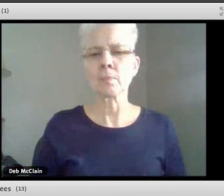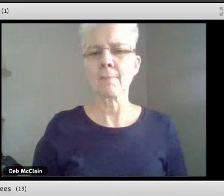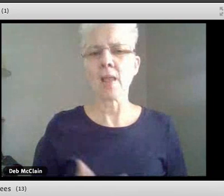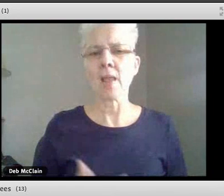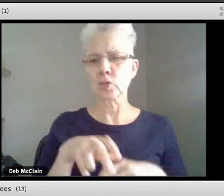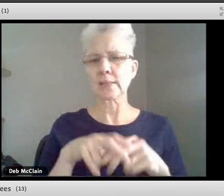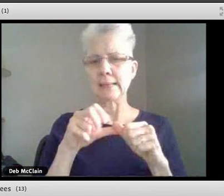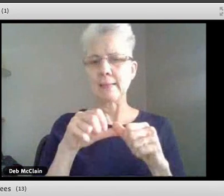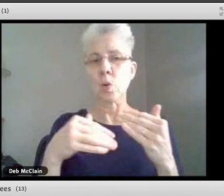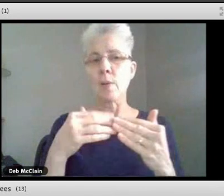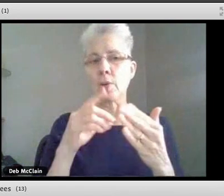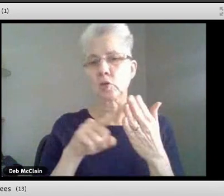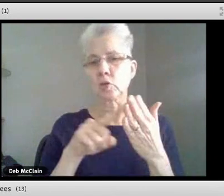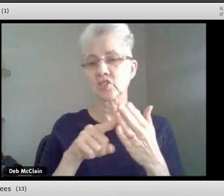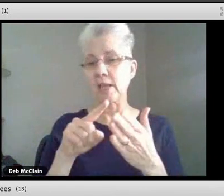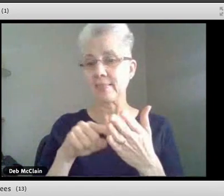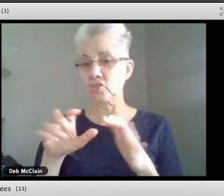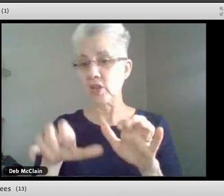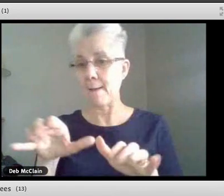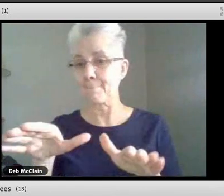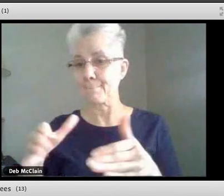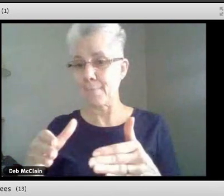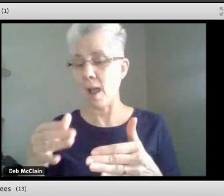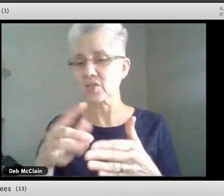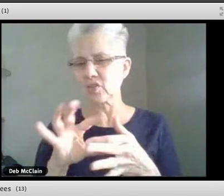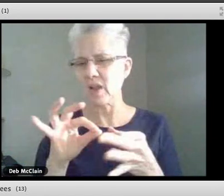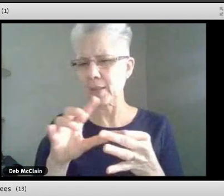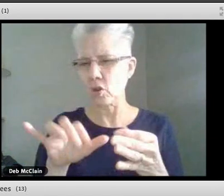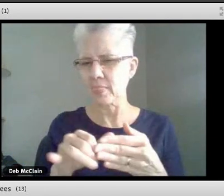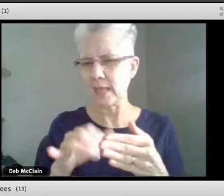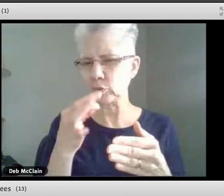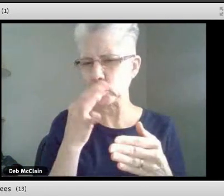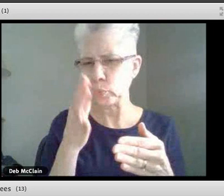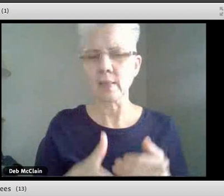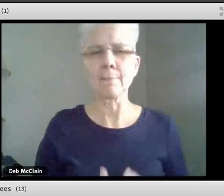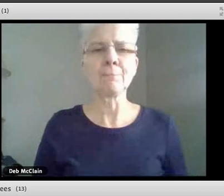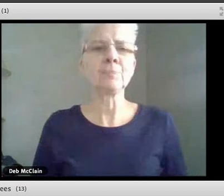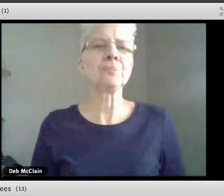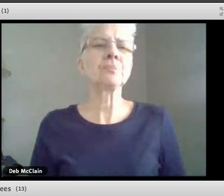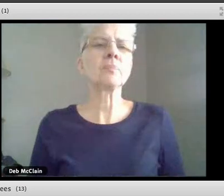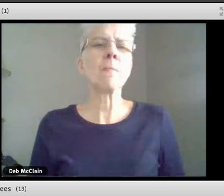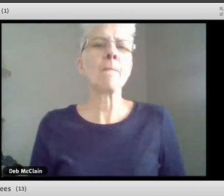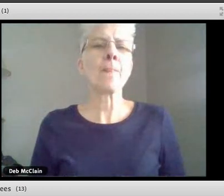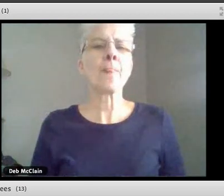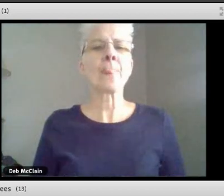and I'll comment on that in just a second. So the title of the presentation is talking about digital divide,